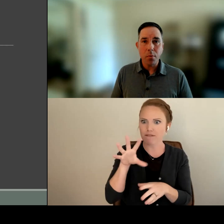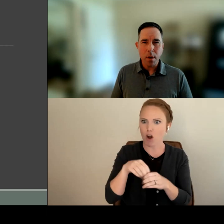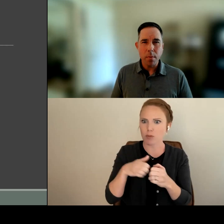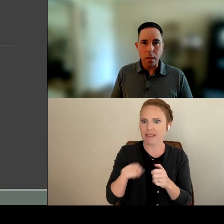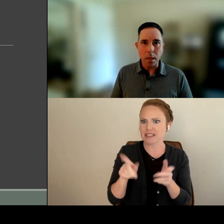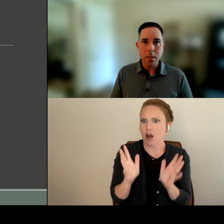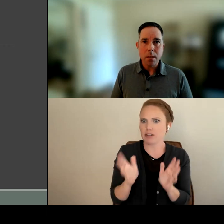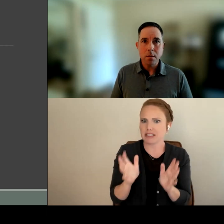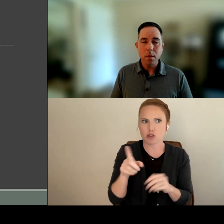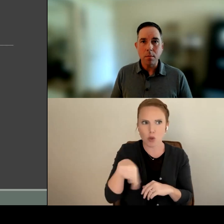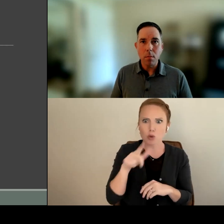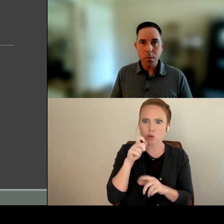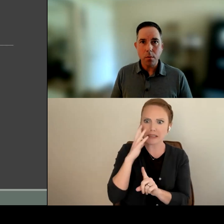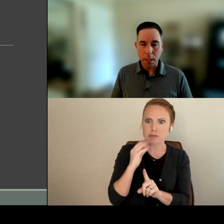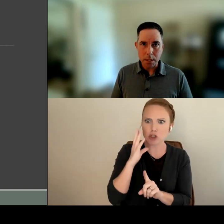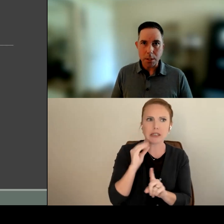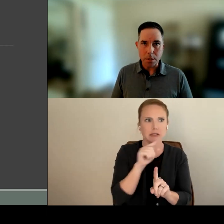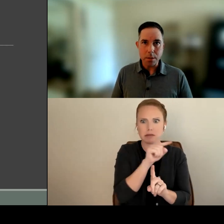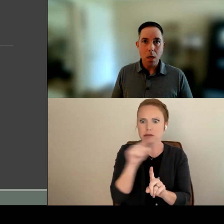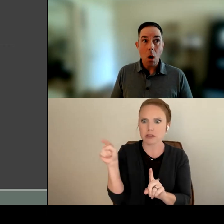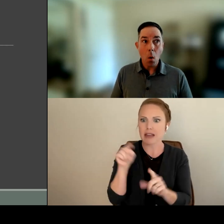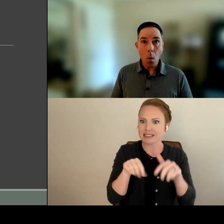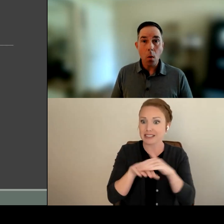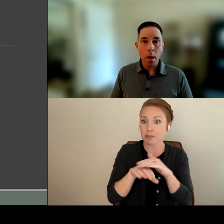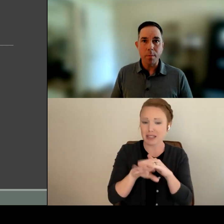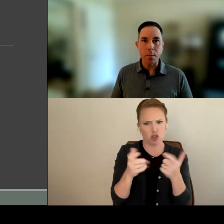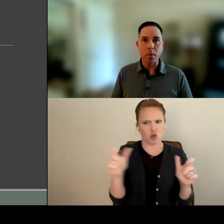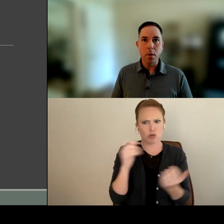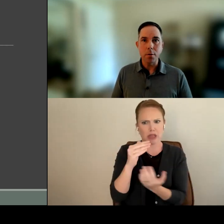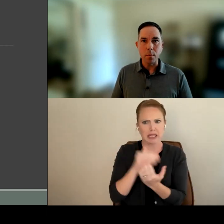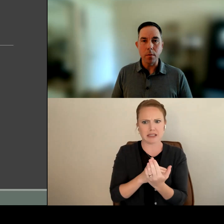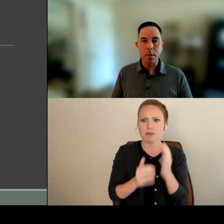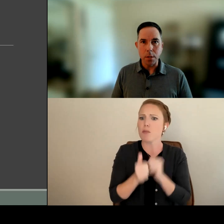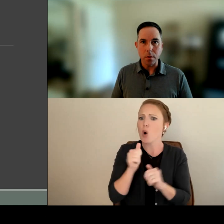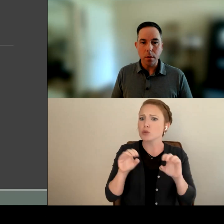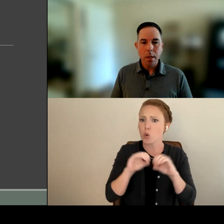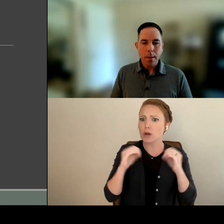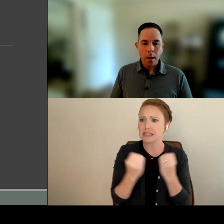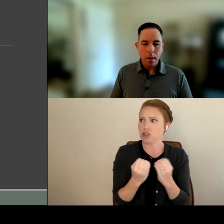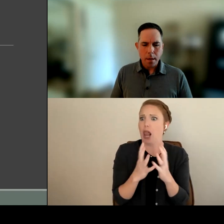pretty big list. In most organizations a whole lot of people contribute to digital.